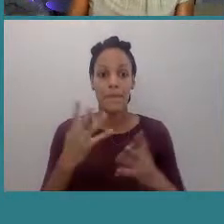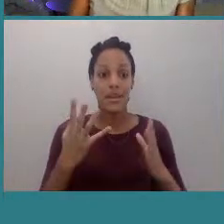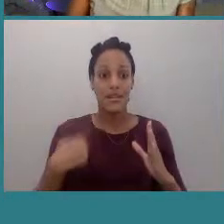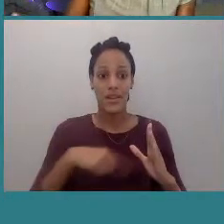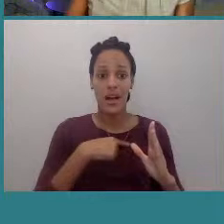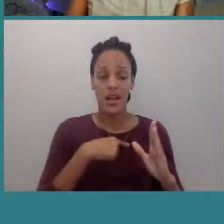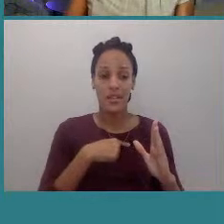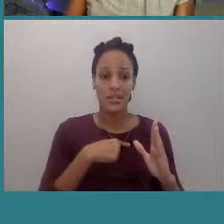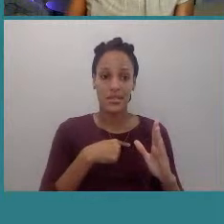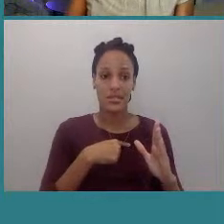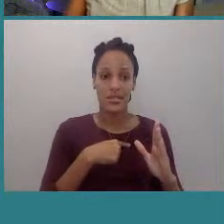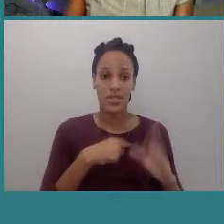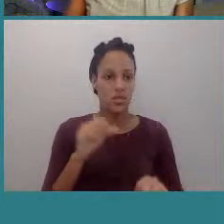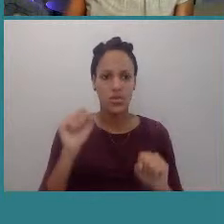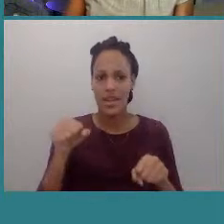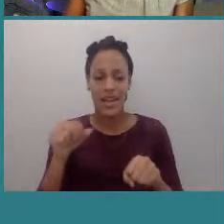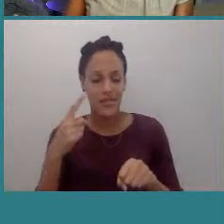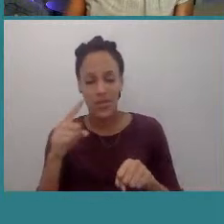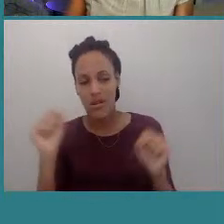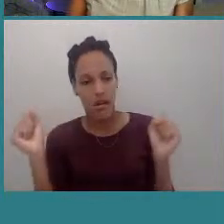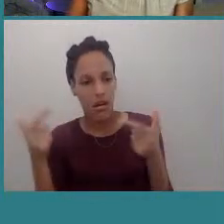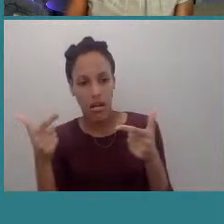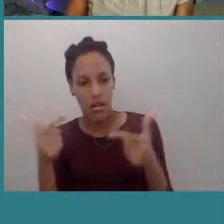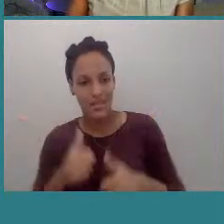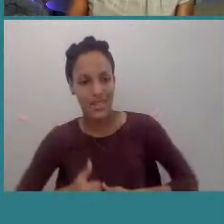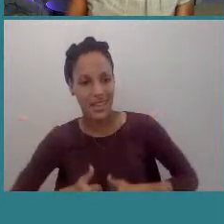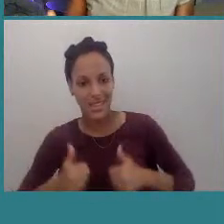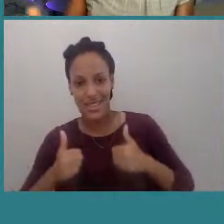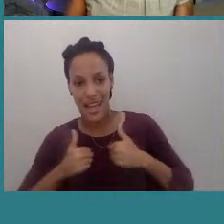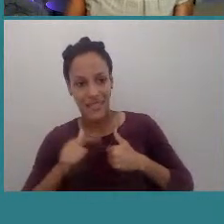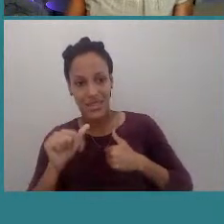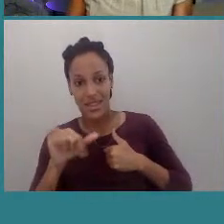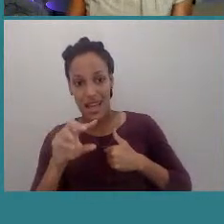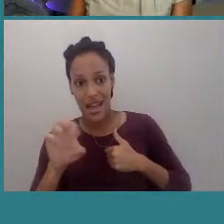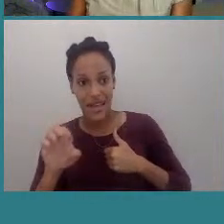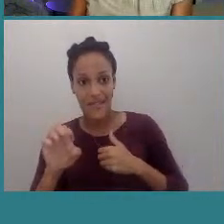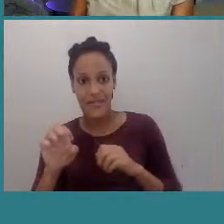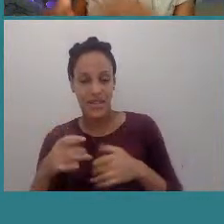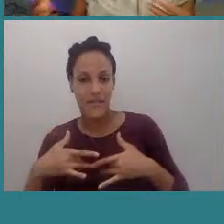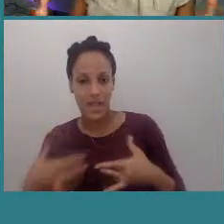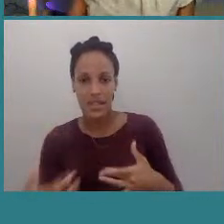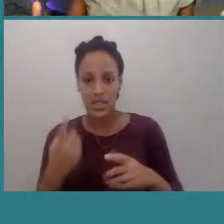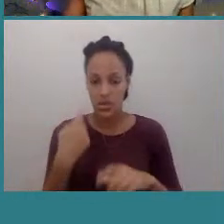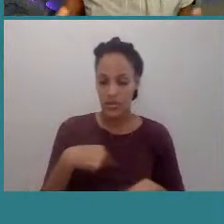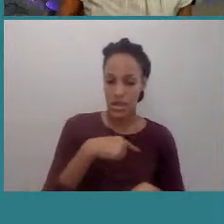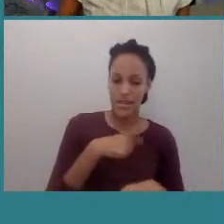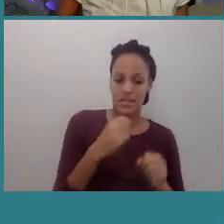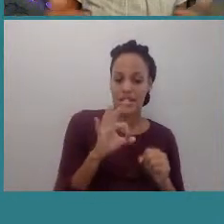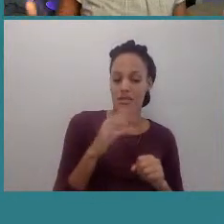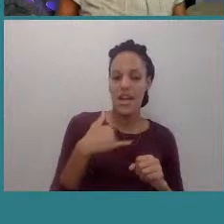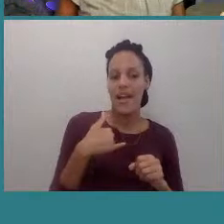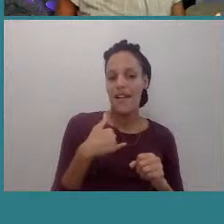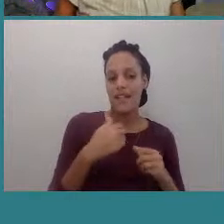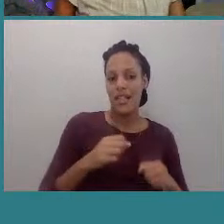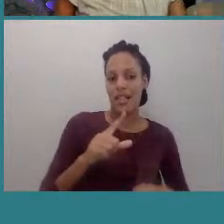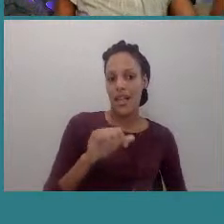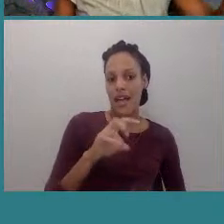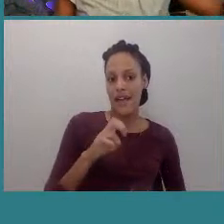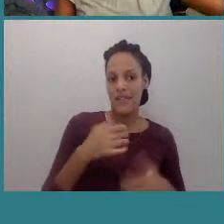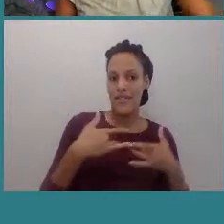I still had over $200 that I was able to pay myself for all that hard work putting that event happened and that is what the transition looks like going to this creators' empowerment journey and thinking about creating for yourself, creating for your community, creating for